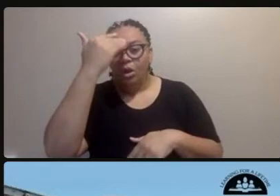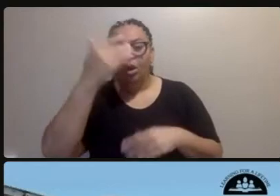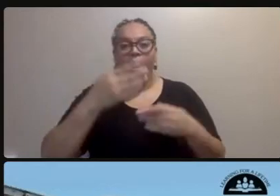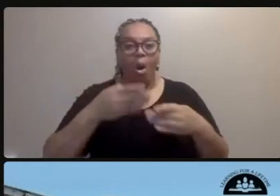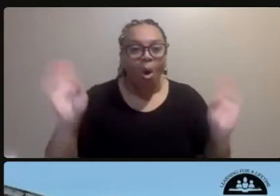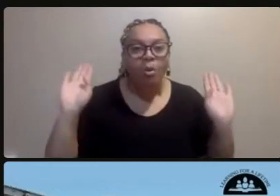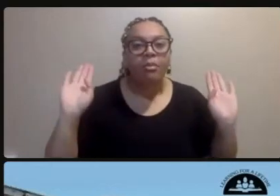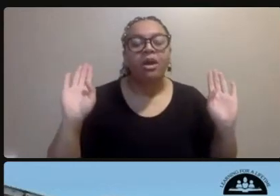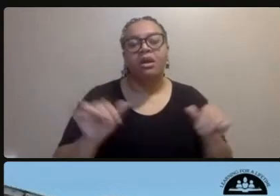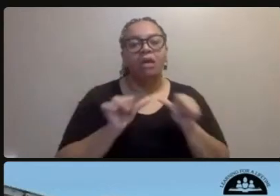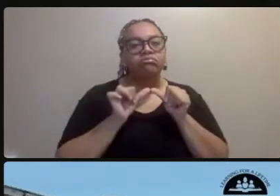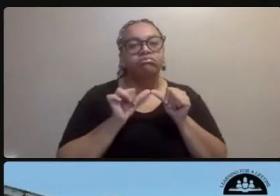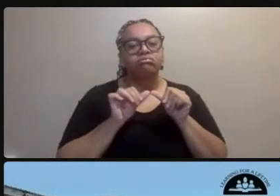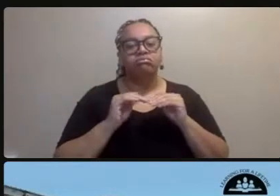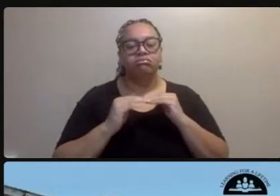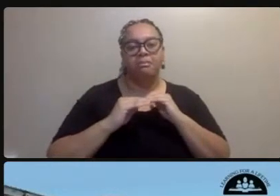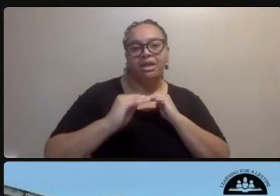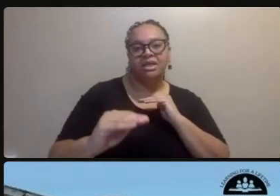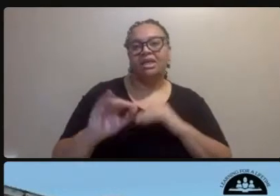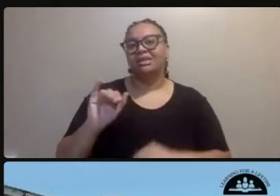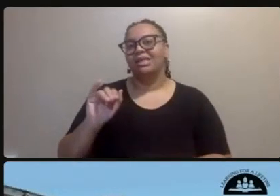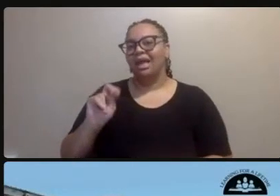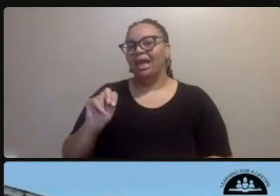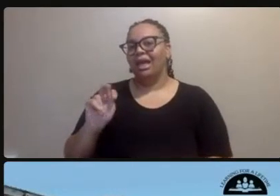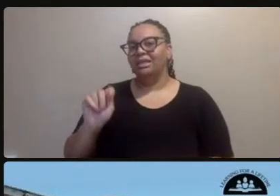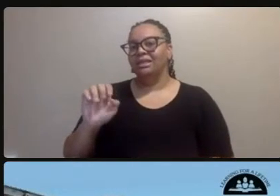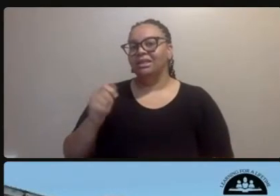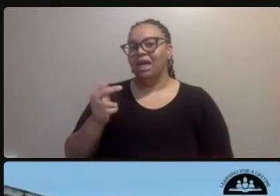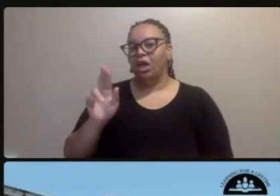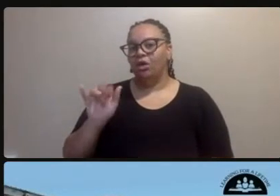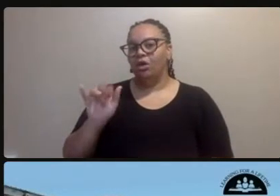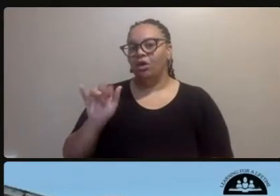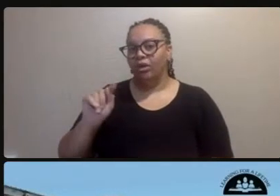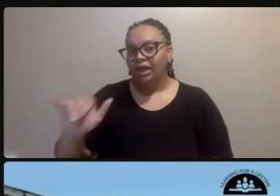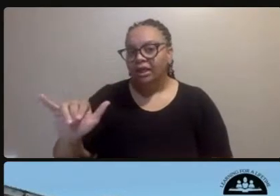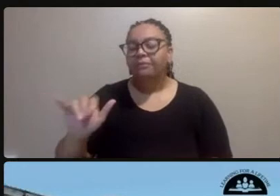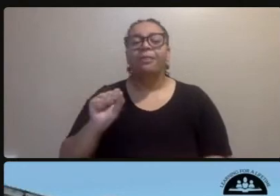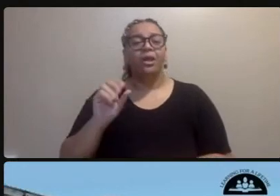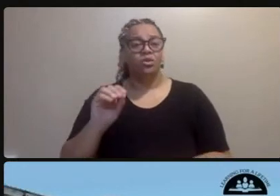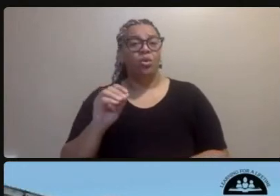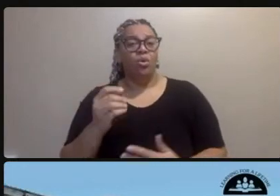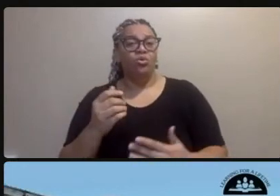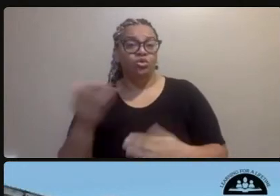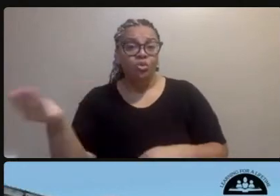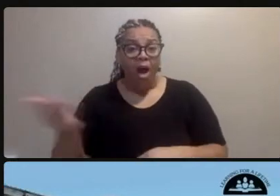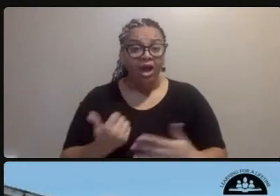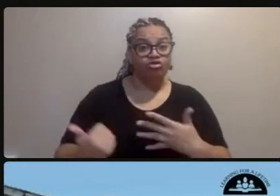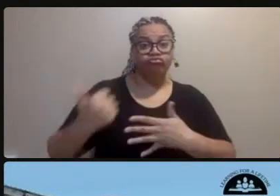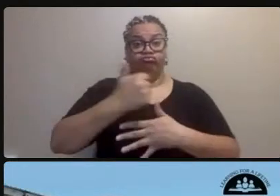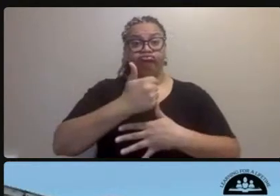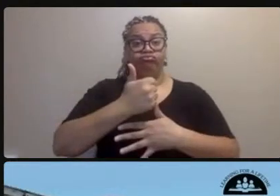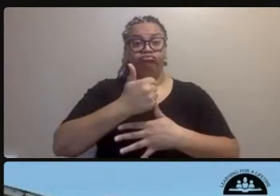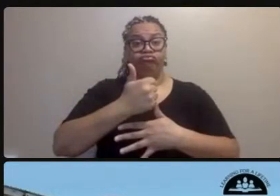ENSURE THAT ITS LEADERSHIP IS KNOWLEDGEABLE, TRANSPARENT,